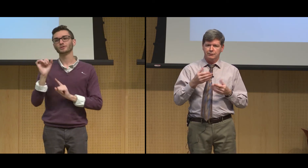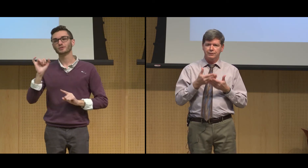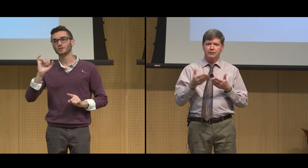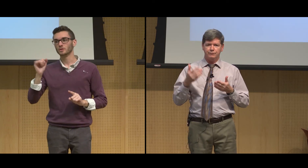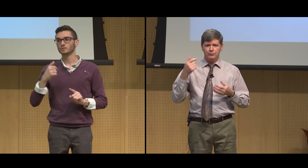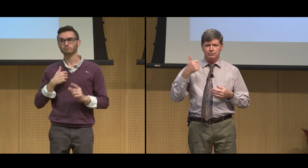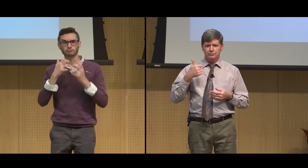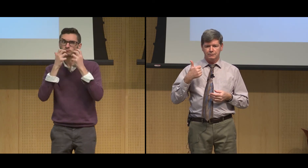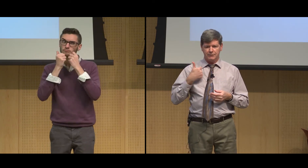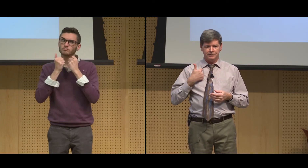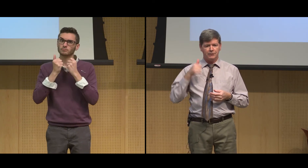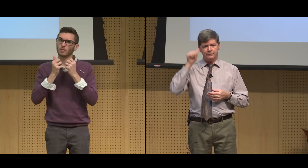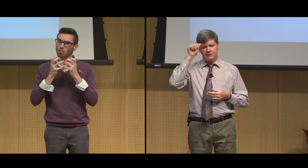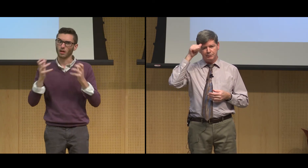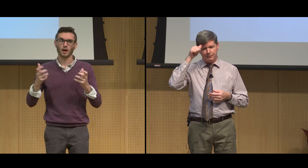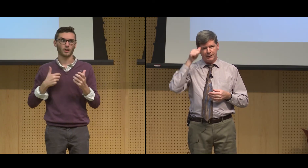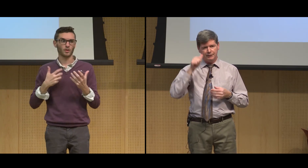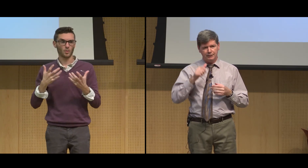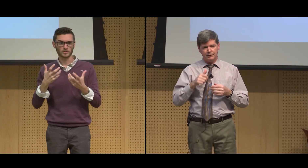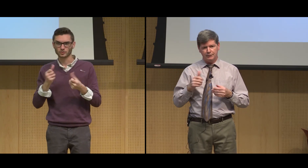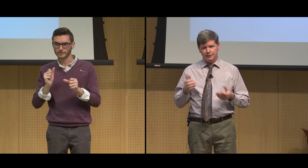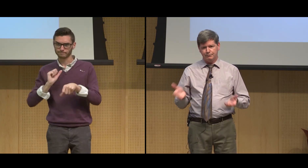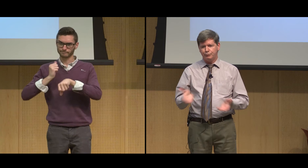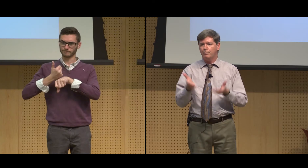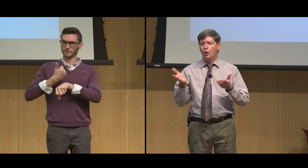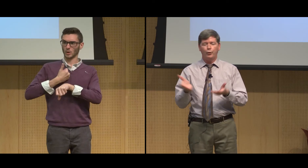for myself to keep in mind and--and promote.